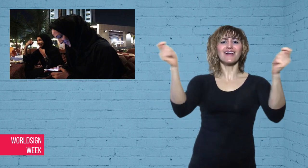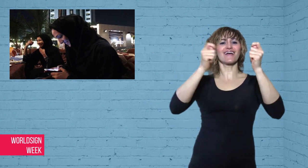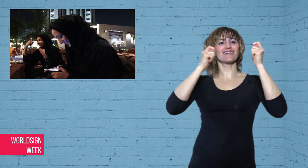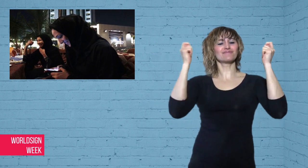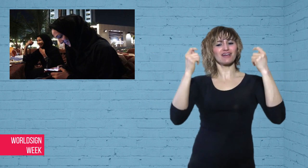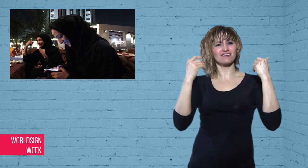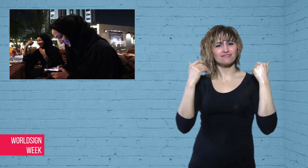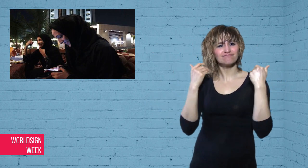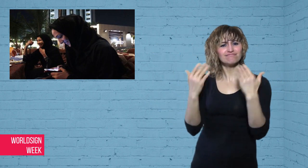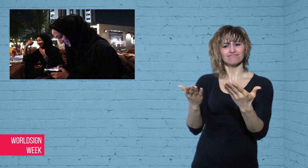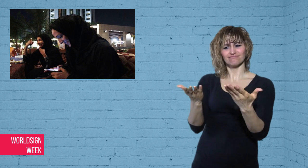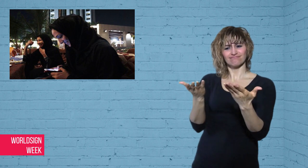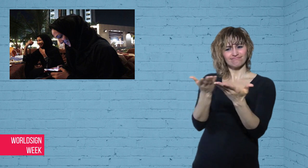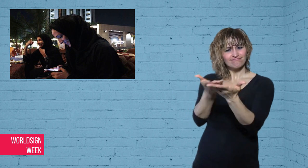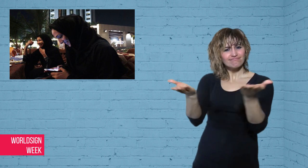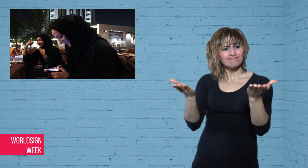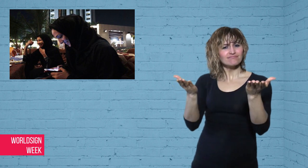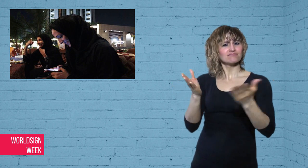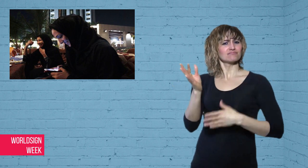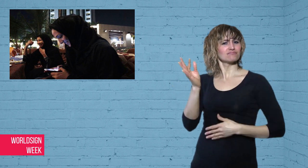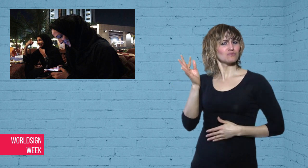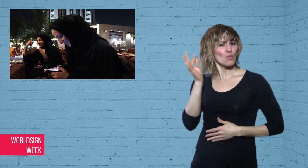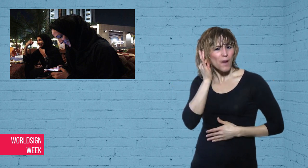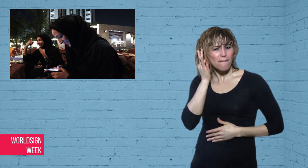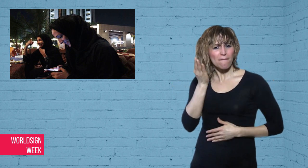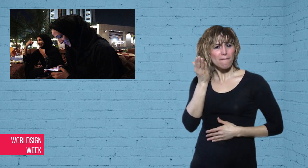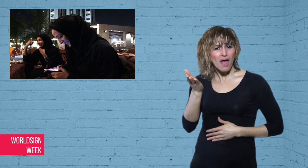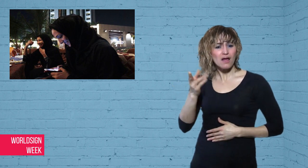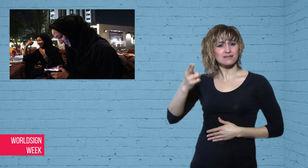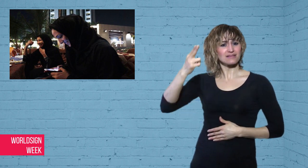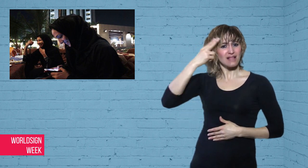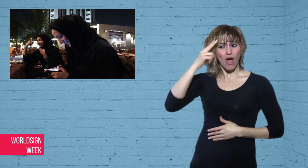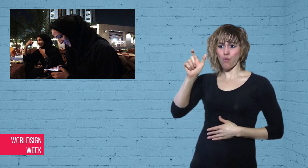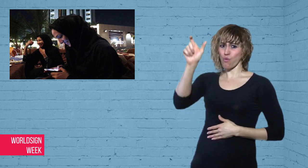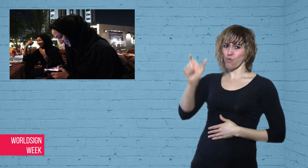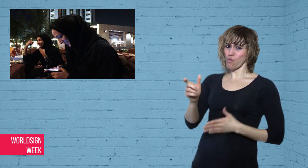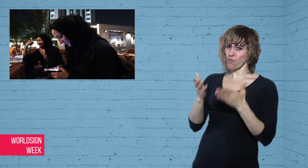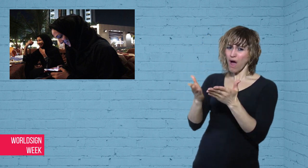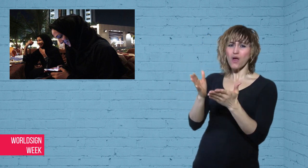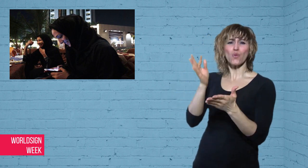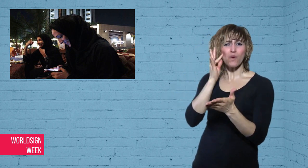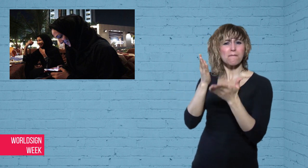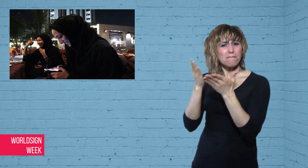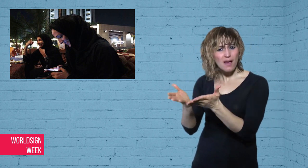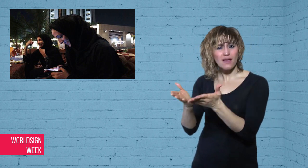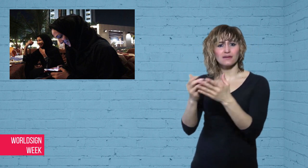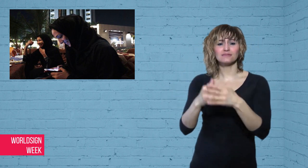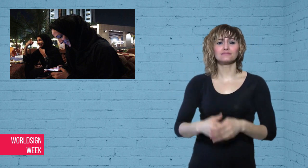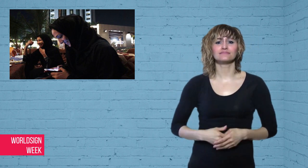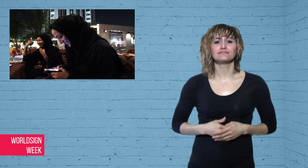celebrate the Saudi woman” and